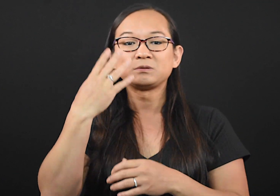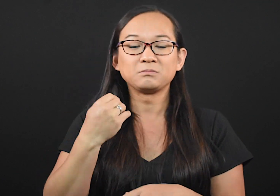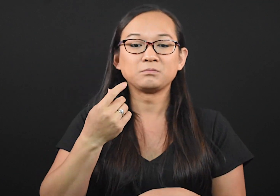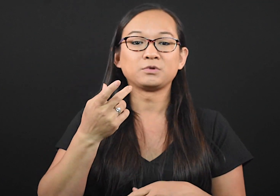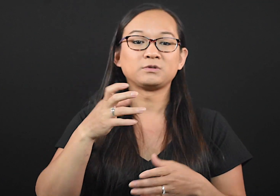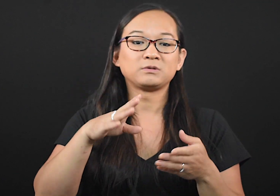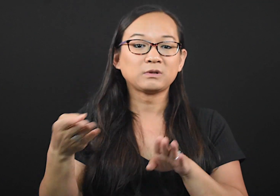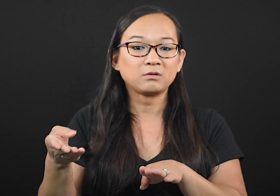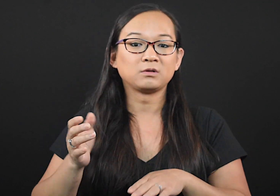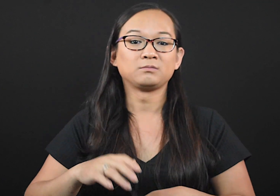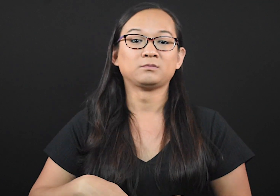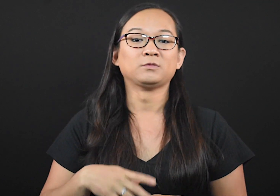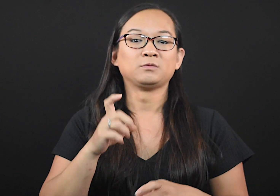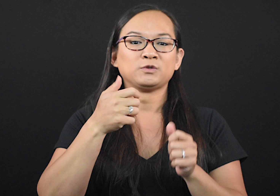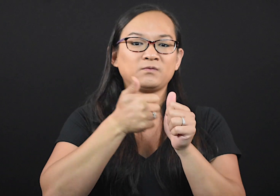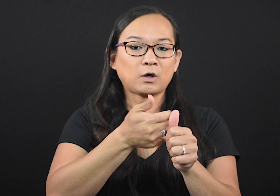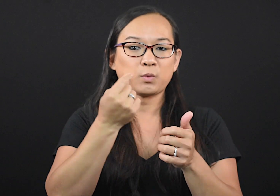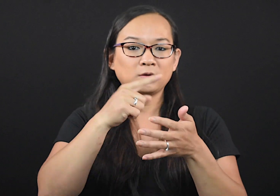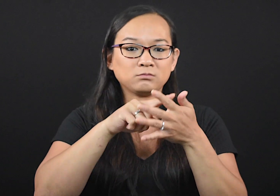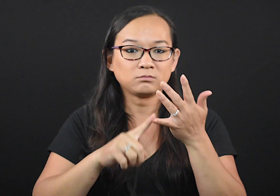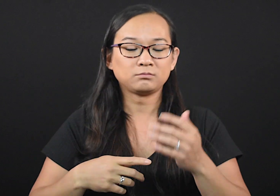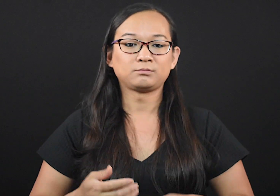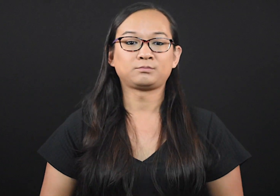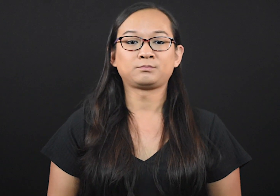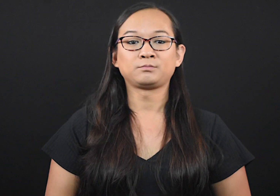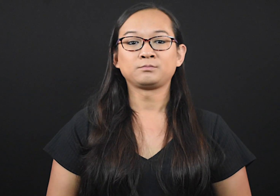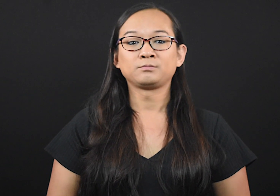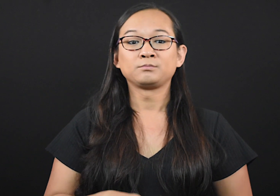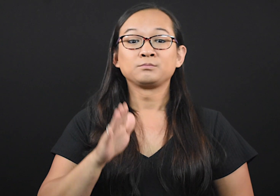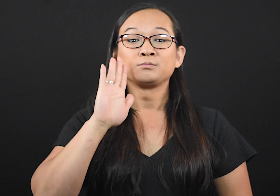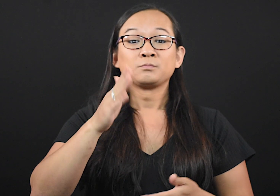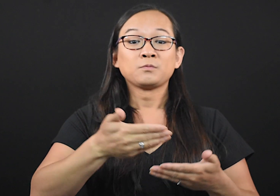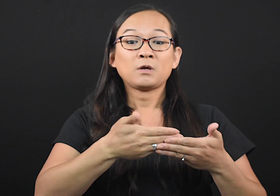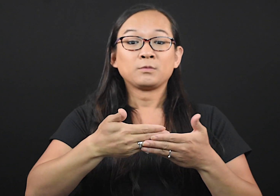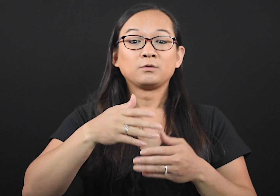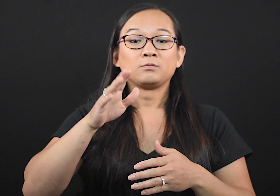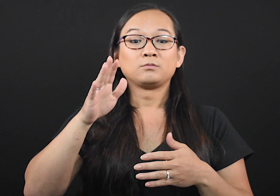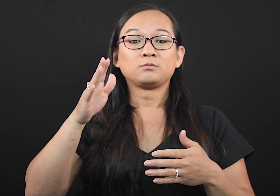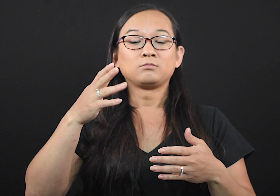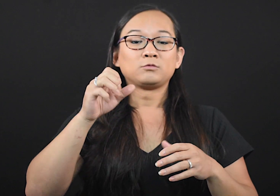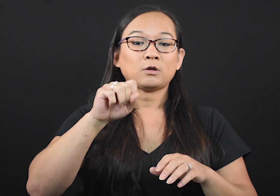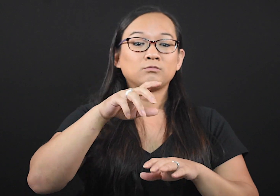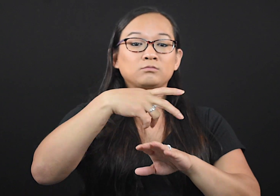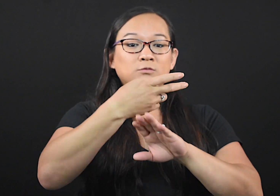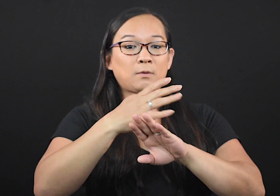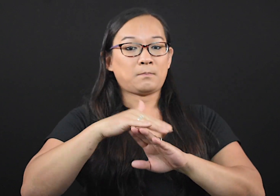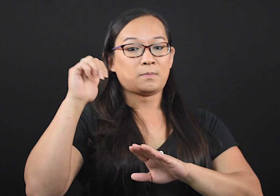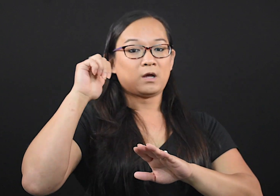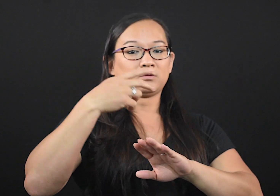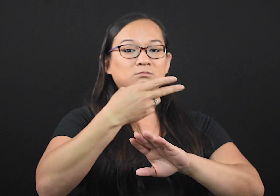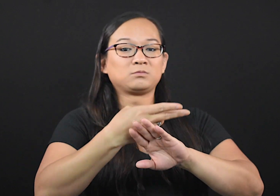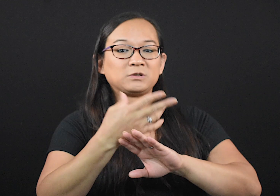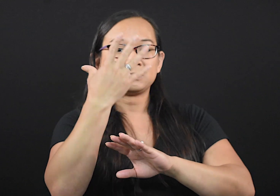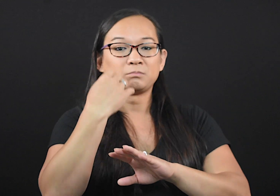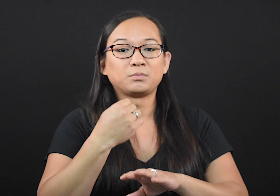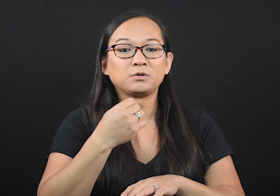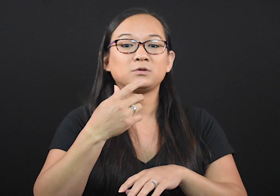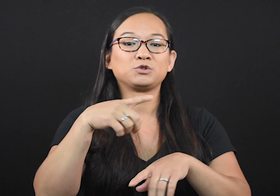sleep-related deaths, by doing the following: ● Place your baby on his or her back for all